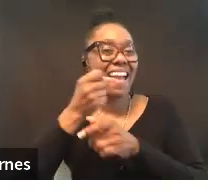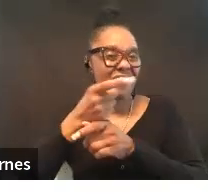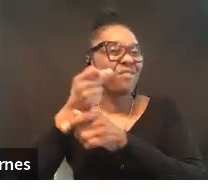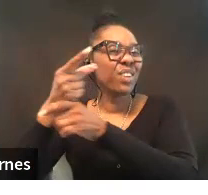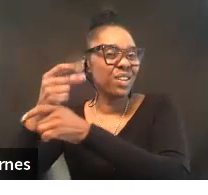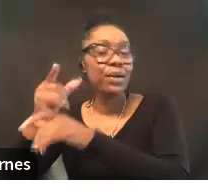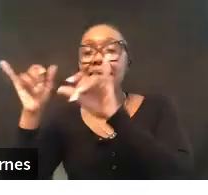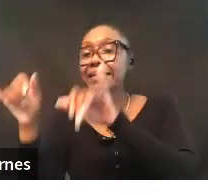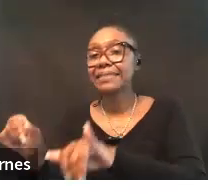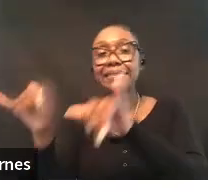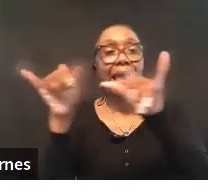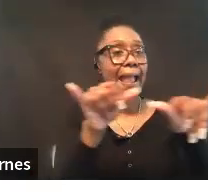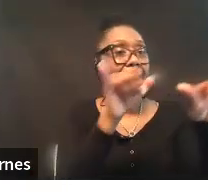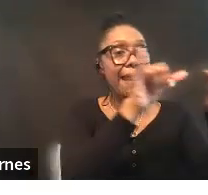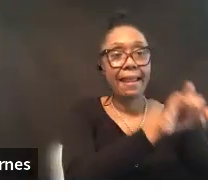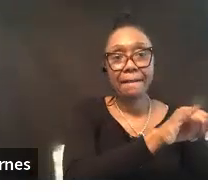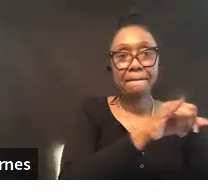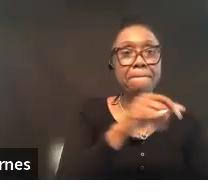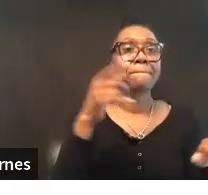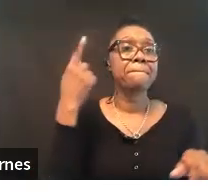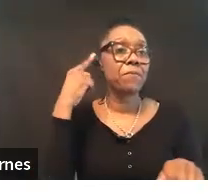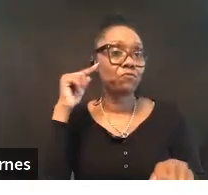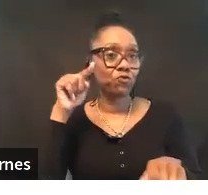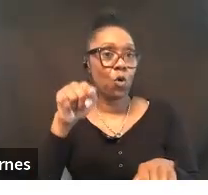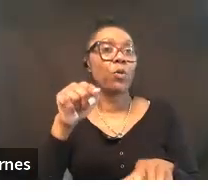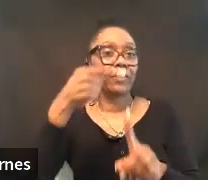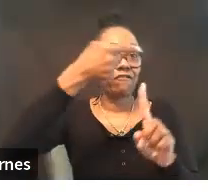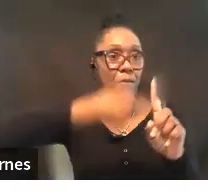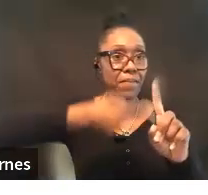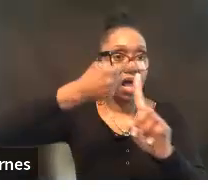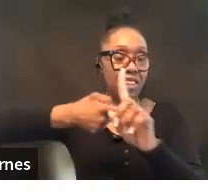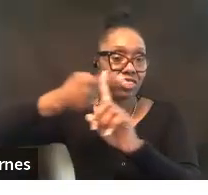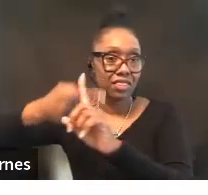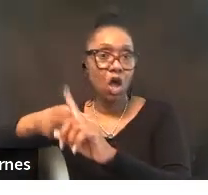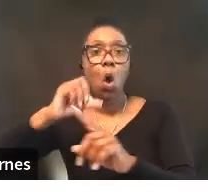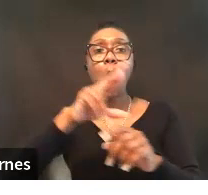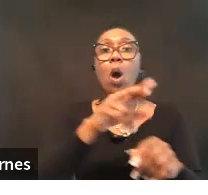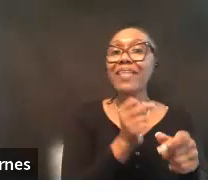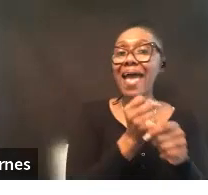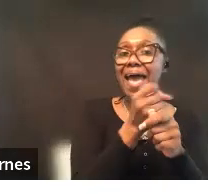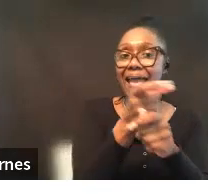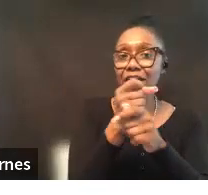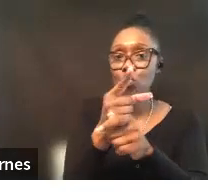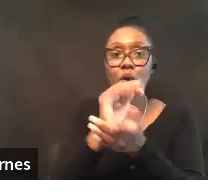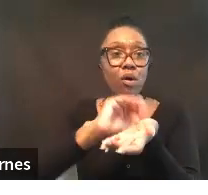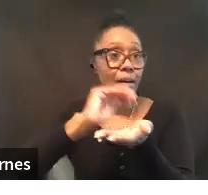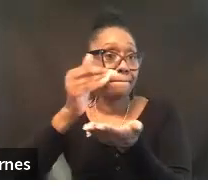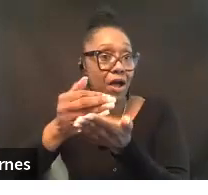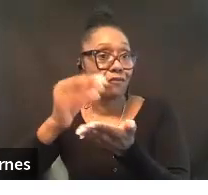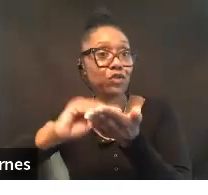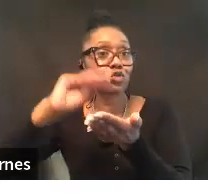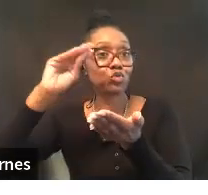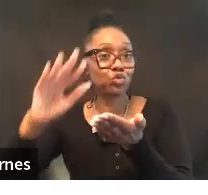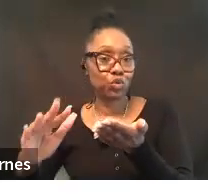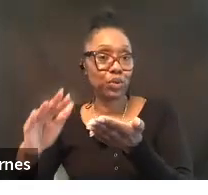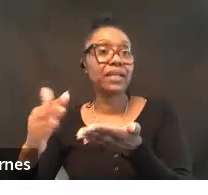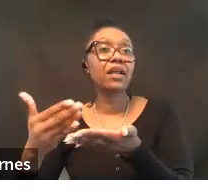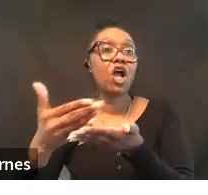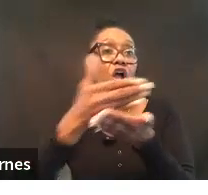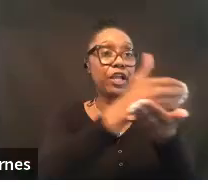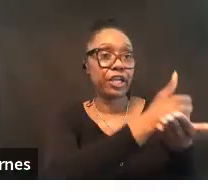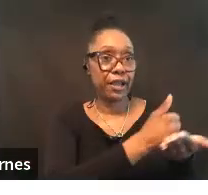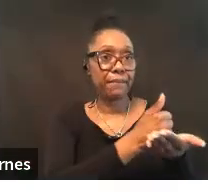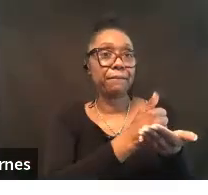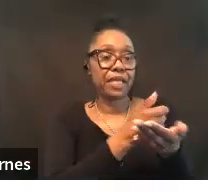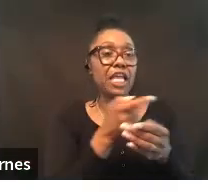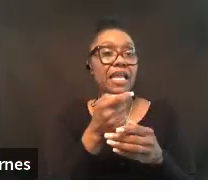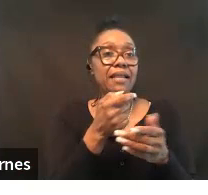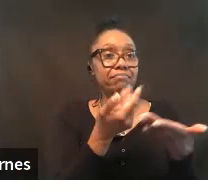The same thing happens to the exclusions per month. Or the annual amount for the student income, student earned income.